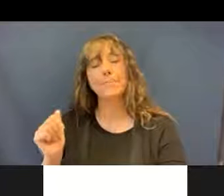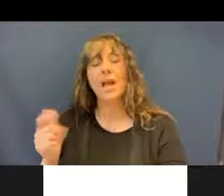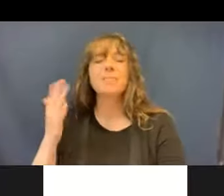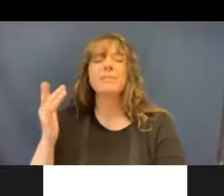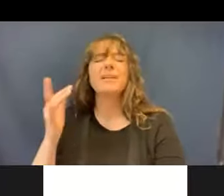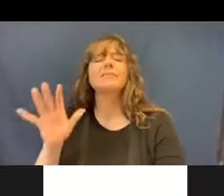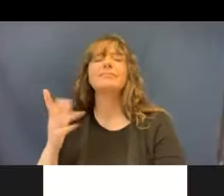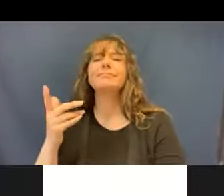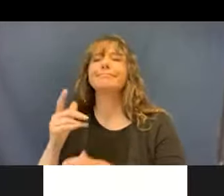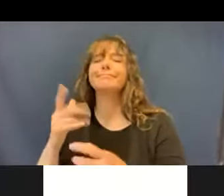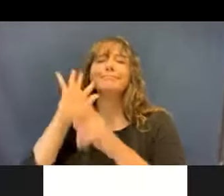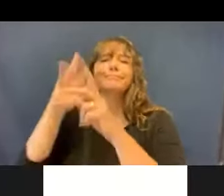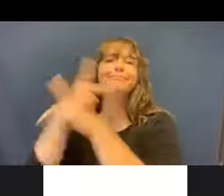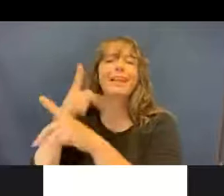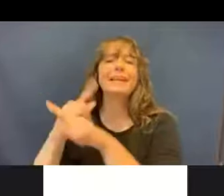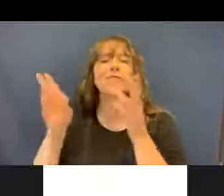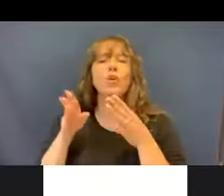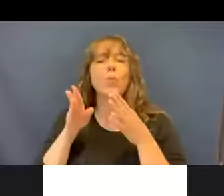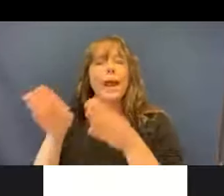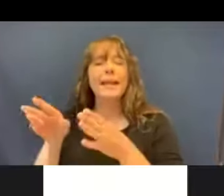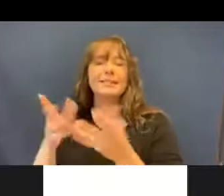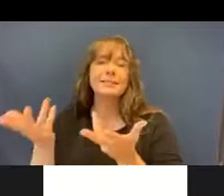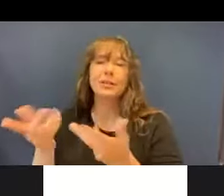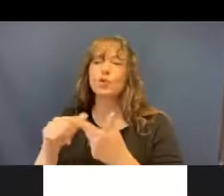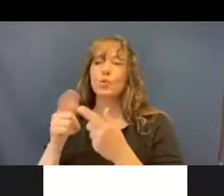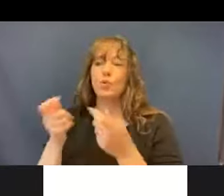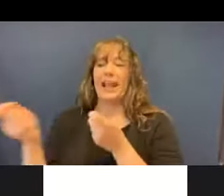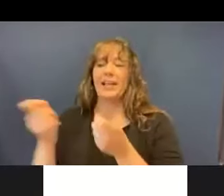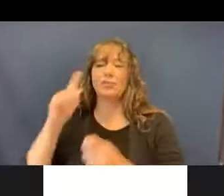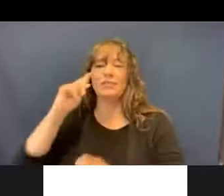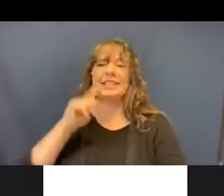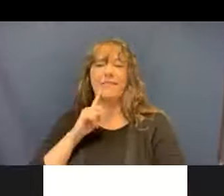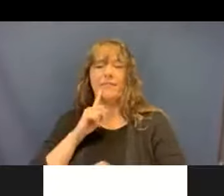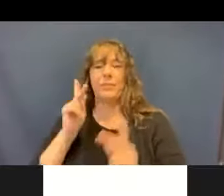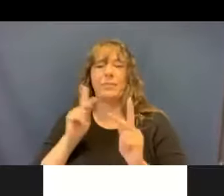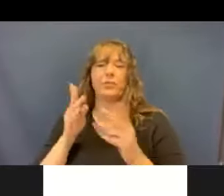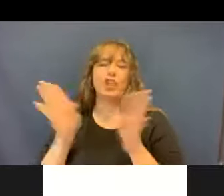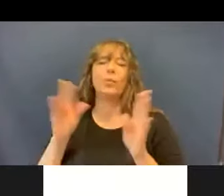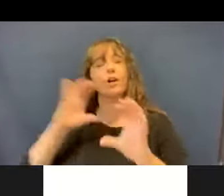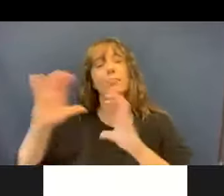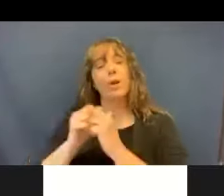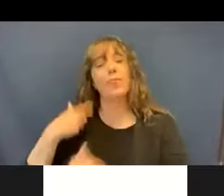ways, you know, to handle deafness, in general, communicate with us.